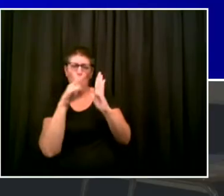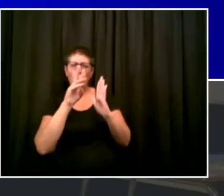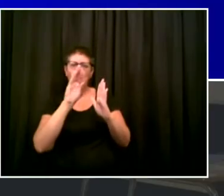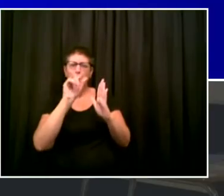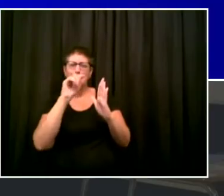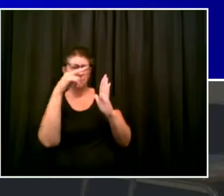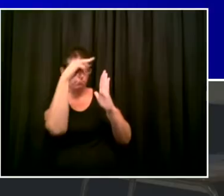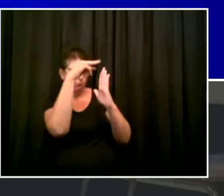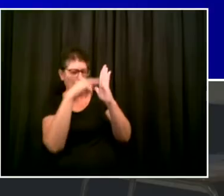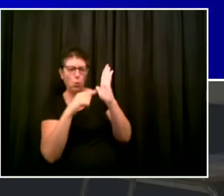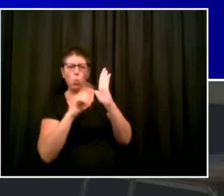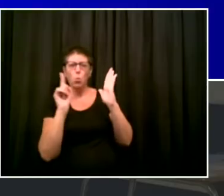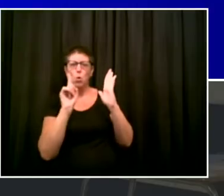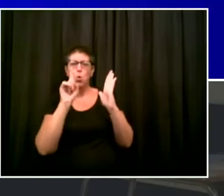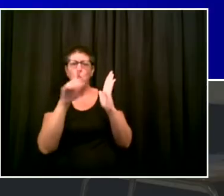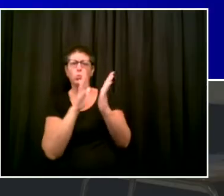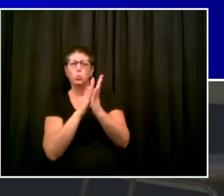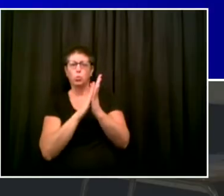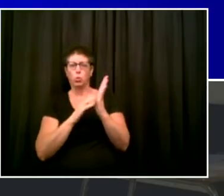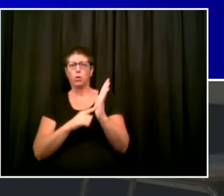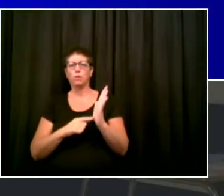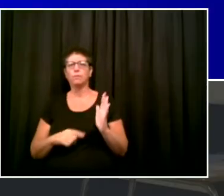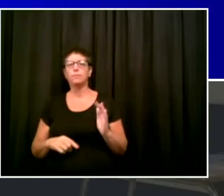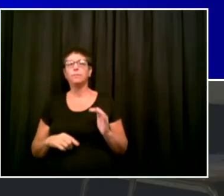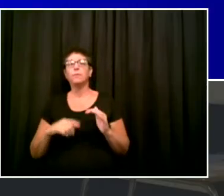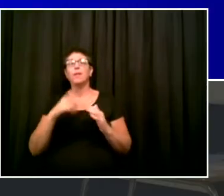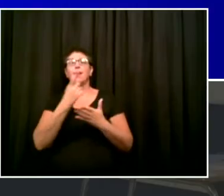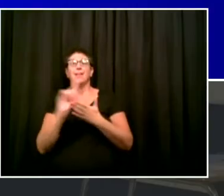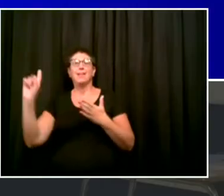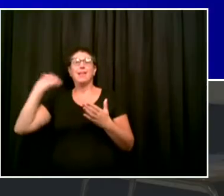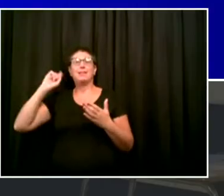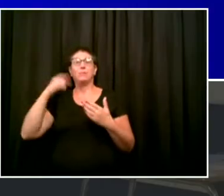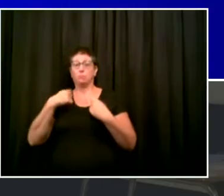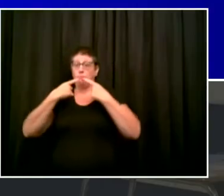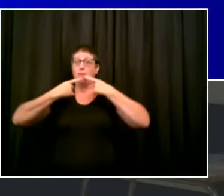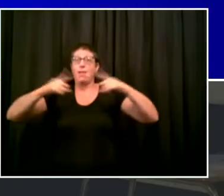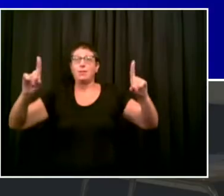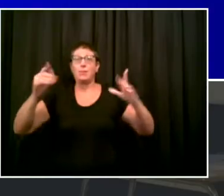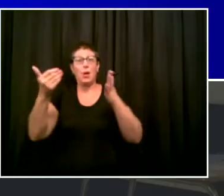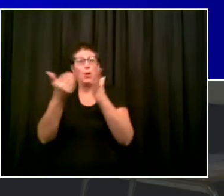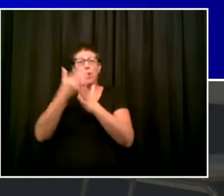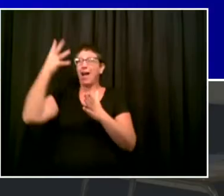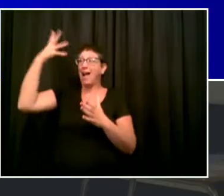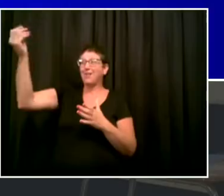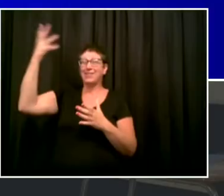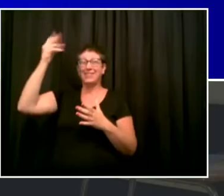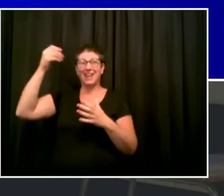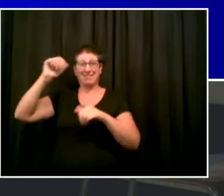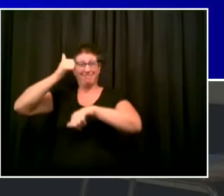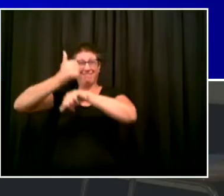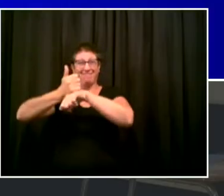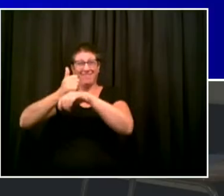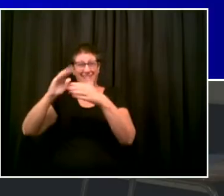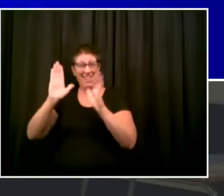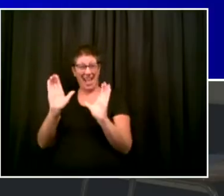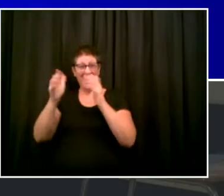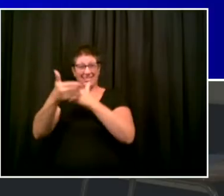SHORTLY. N,OW WEARAE LSO MOVING AHEAD IN SOME OTHER KEY AREAS. ASLT WEEK WE TALKED ABOUT THE OUTDOOR LEARNING PLANS, THE ESRPONSE FROM